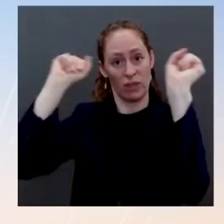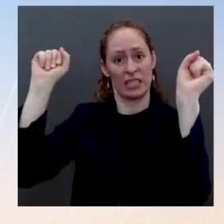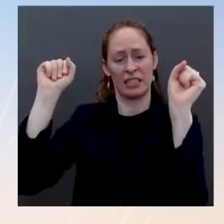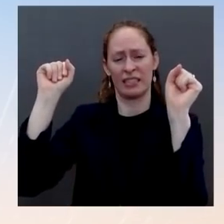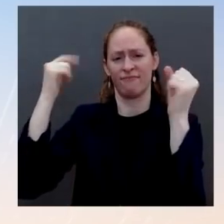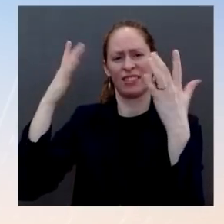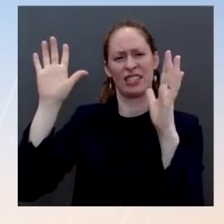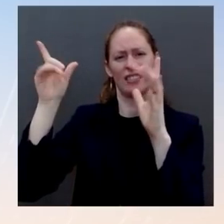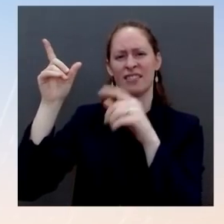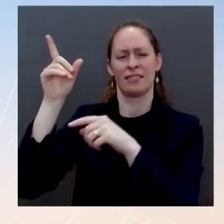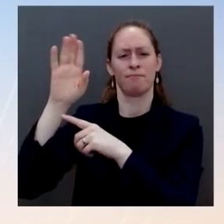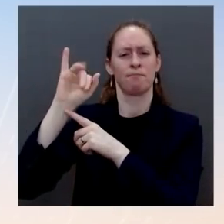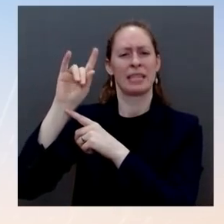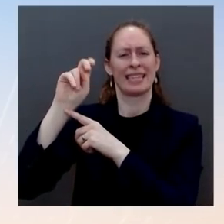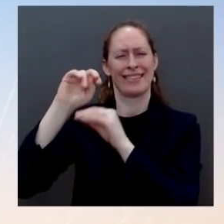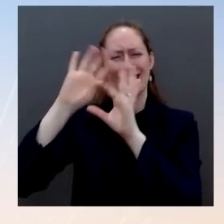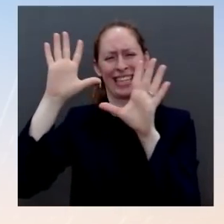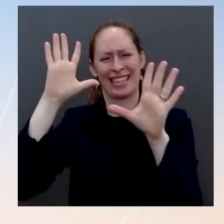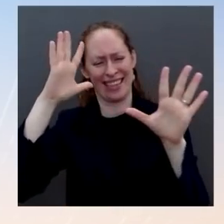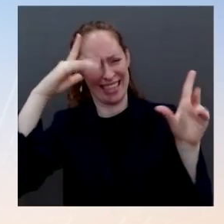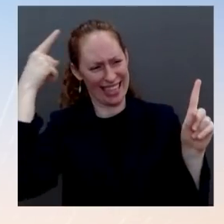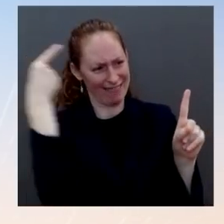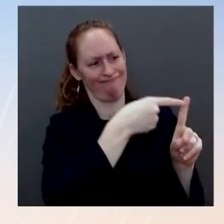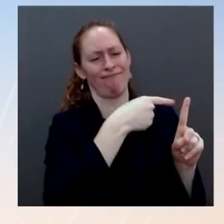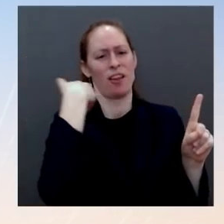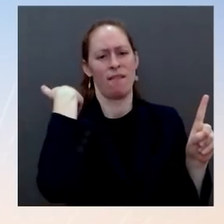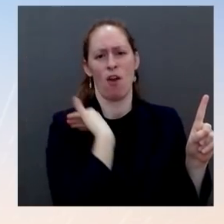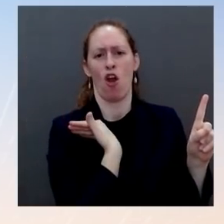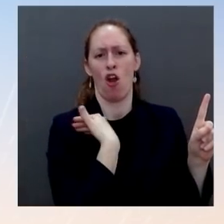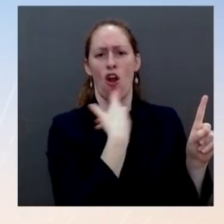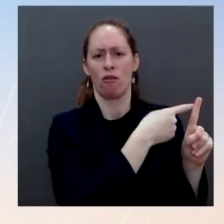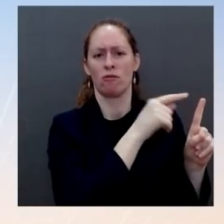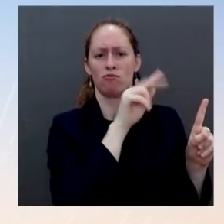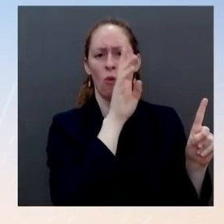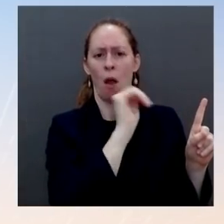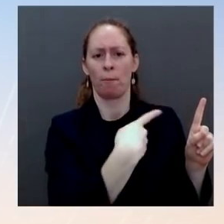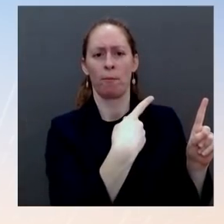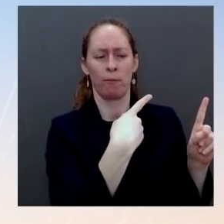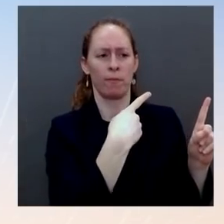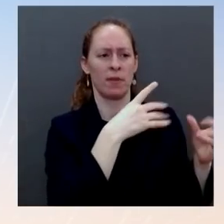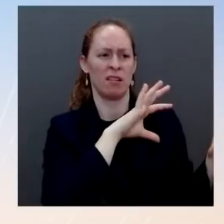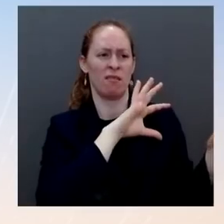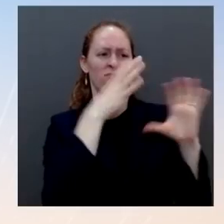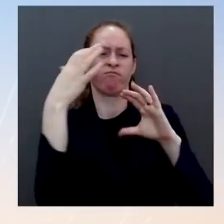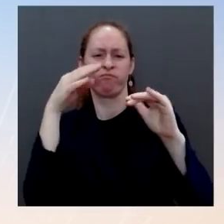And I wonder why he made the decision not to call him out by name. Ms. Psaki: Well, Kristen,